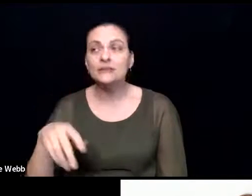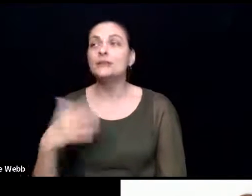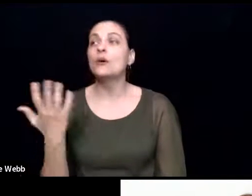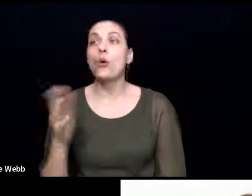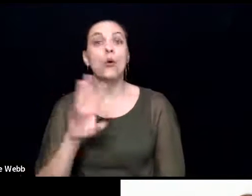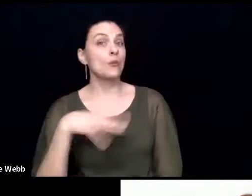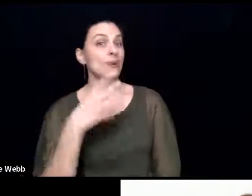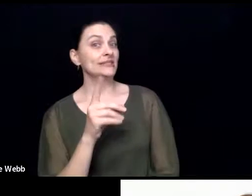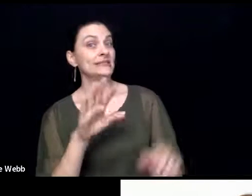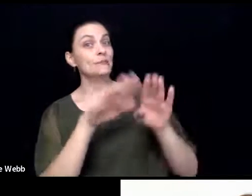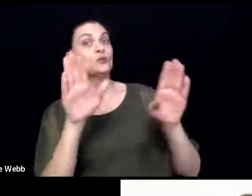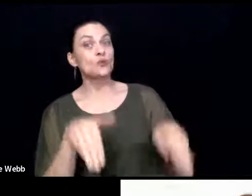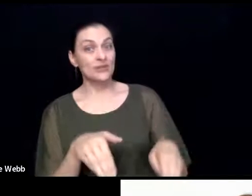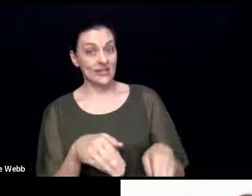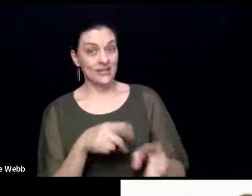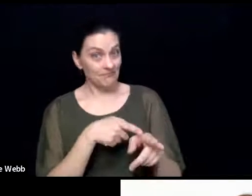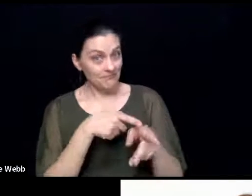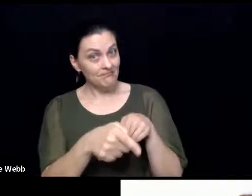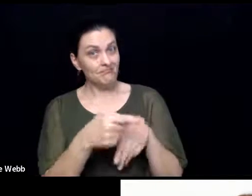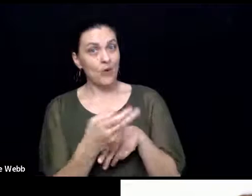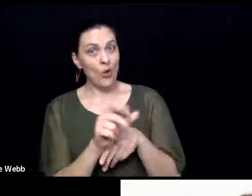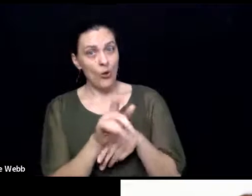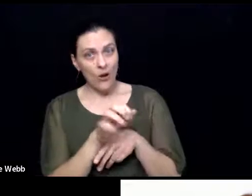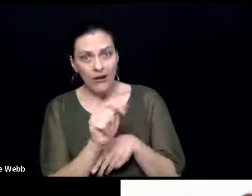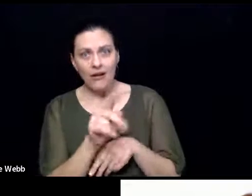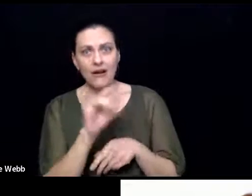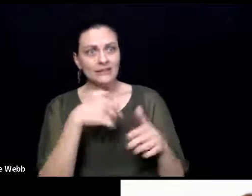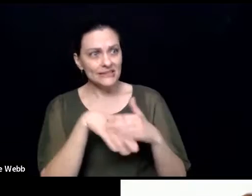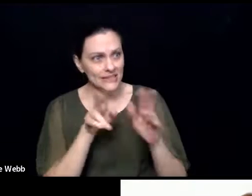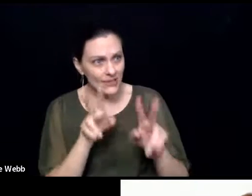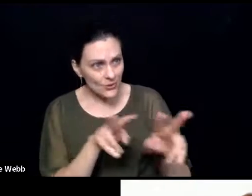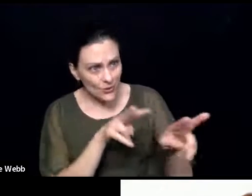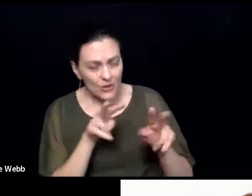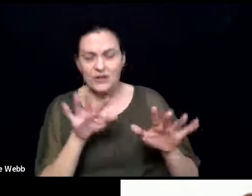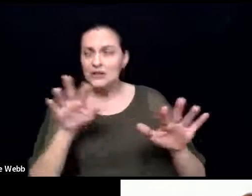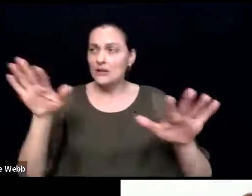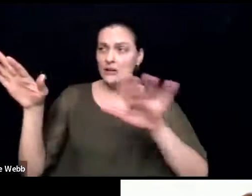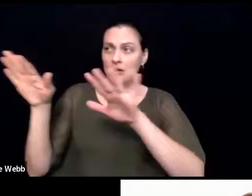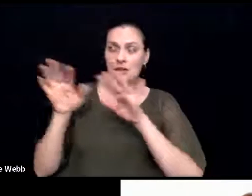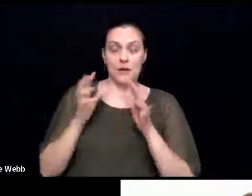That helped me build empathy for, you know, what happened in these countries and to these people.